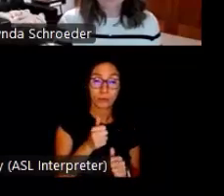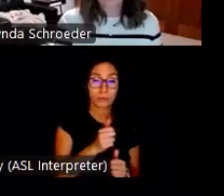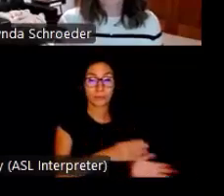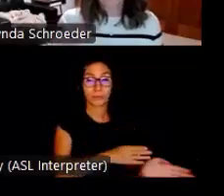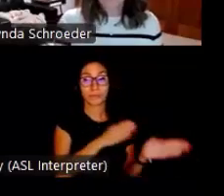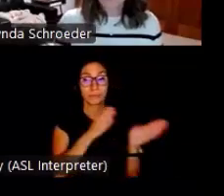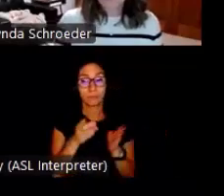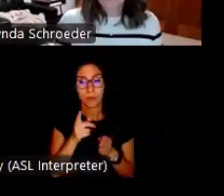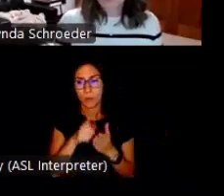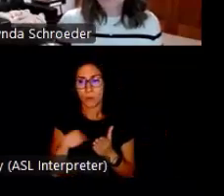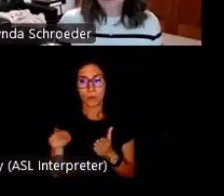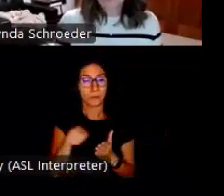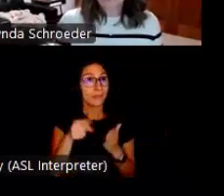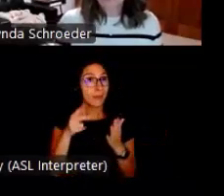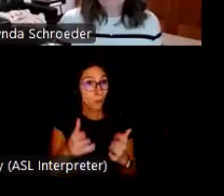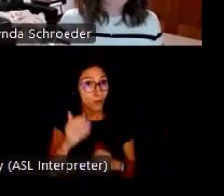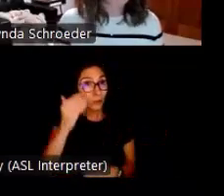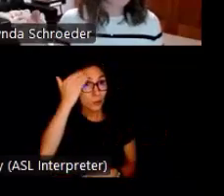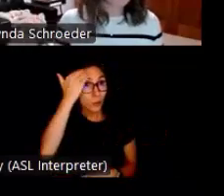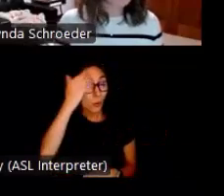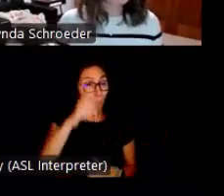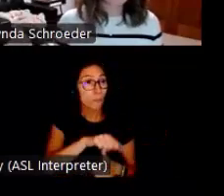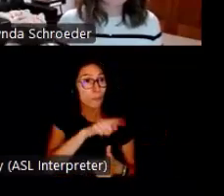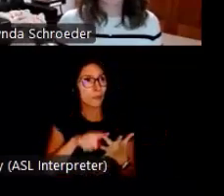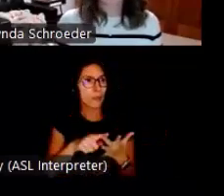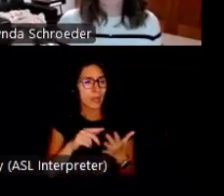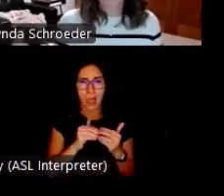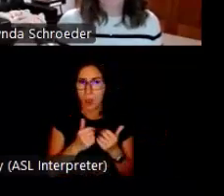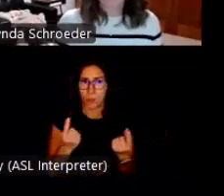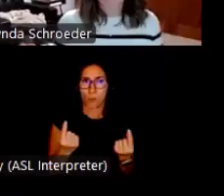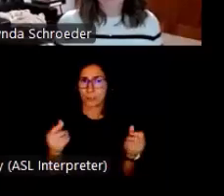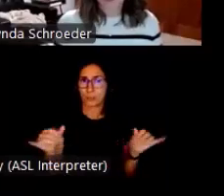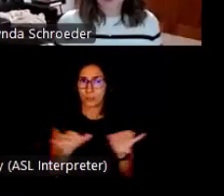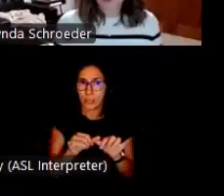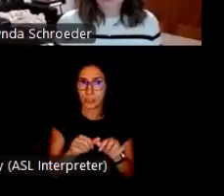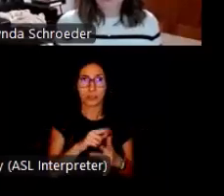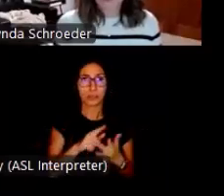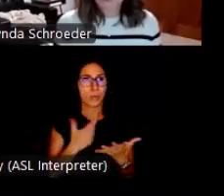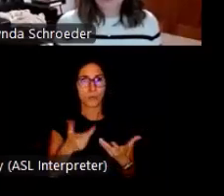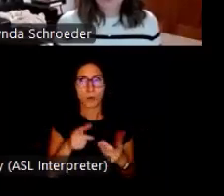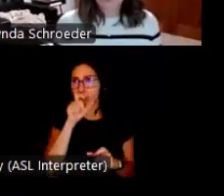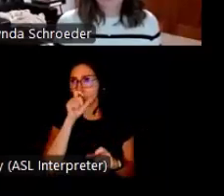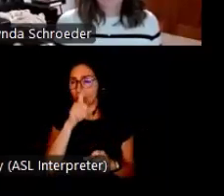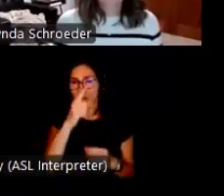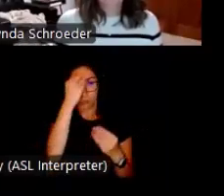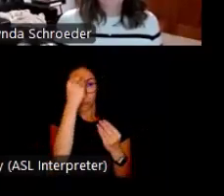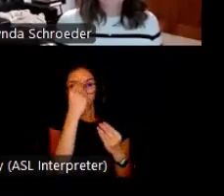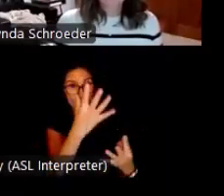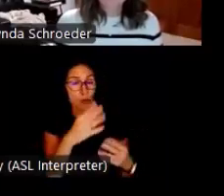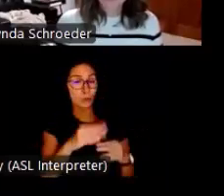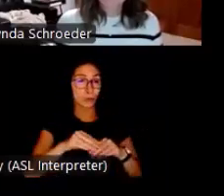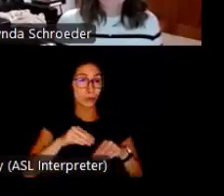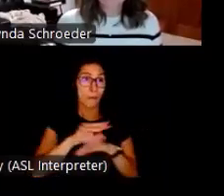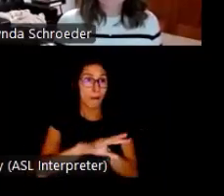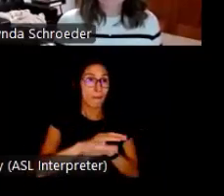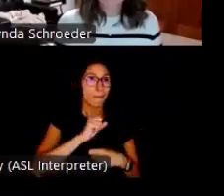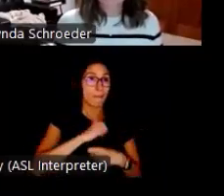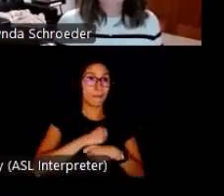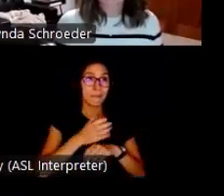What do we need to measure? And what do we need to report to make change? So then we even asked some of our legislators